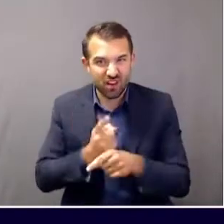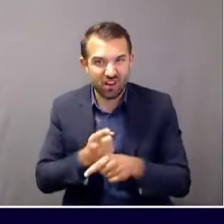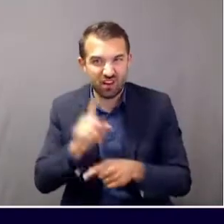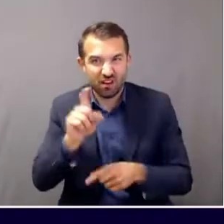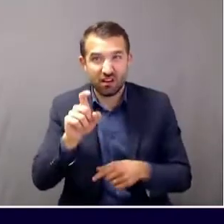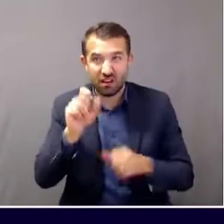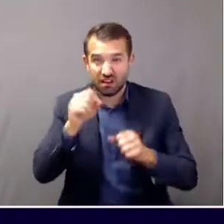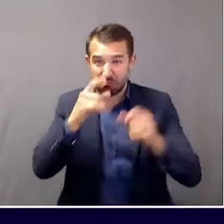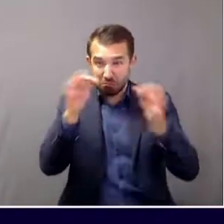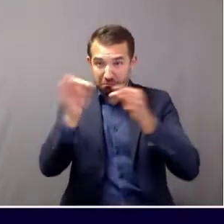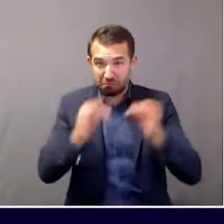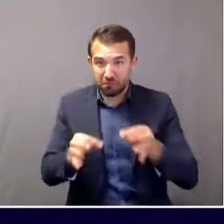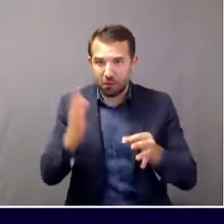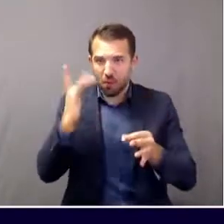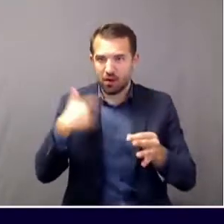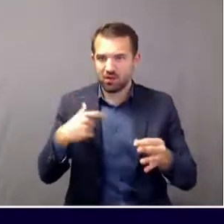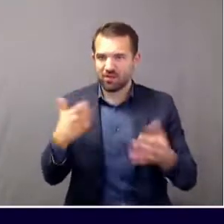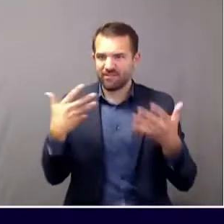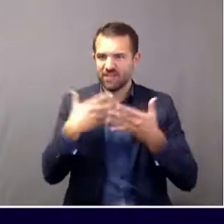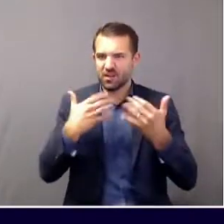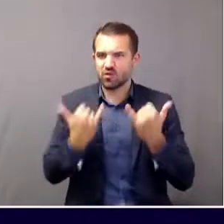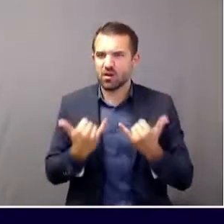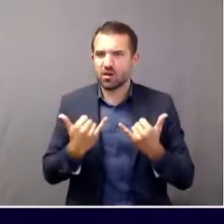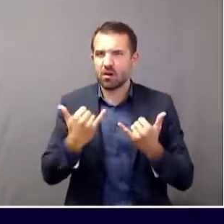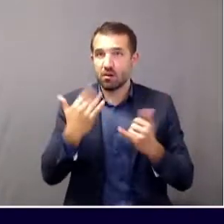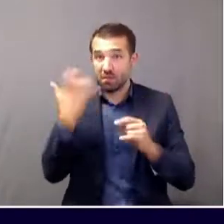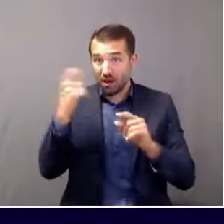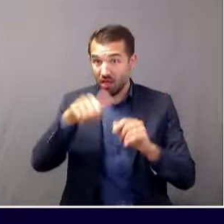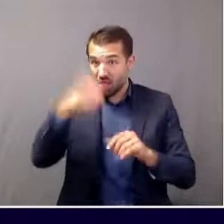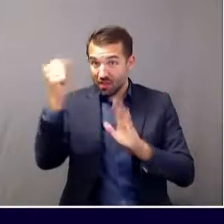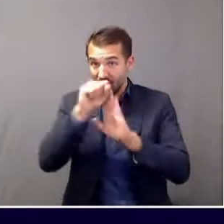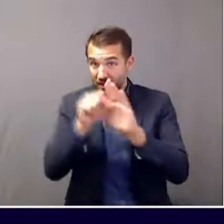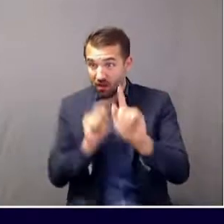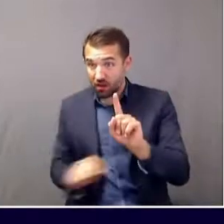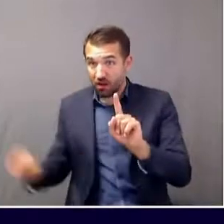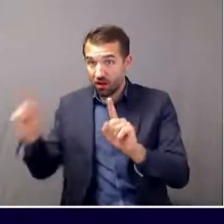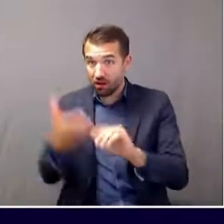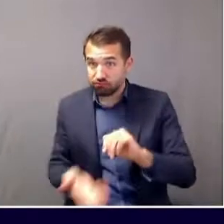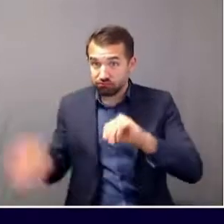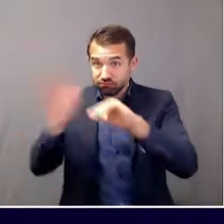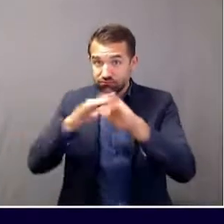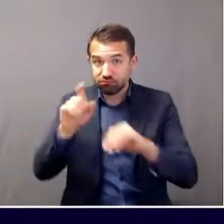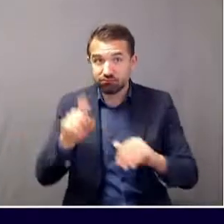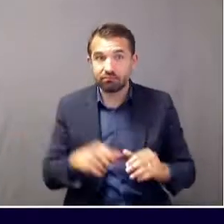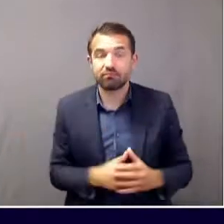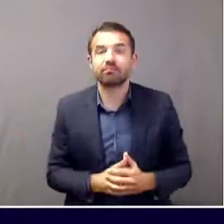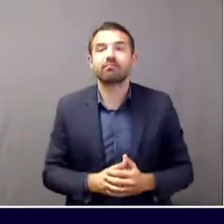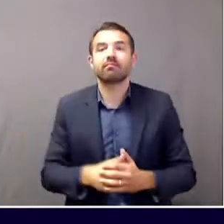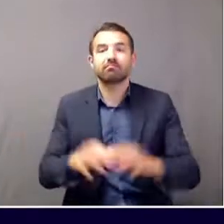glad you asked that the mechanism that we're concerned